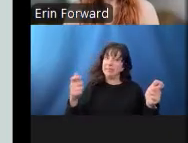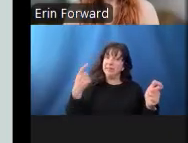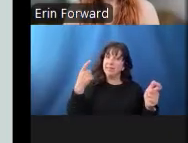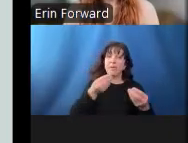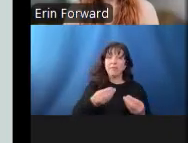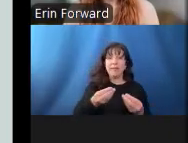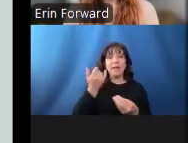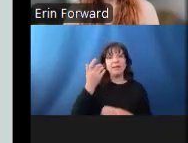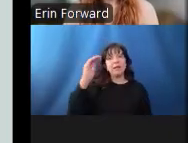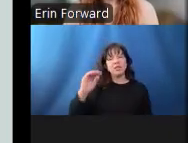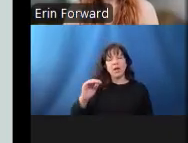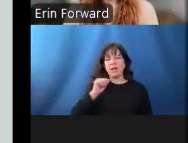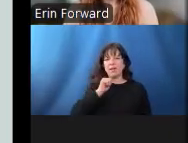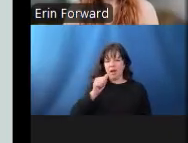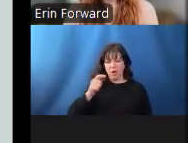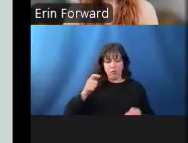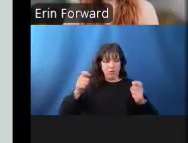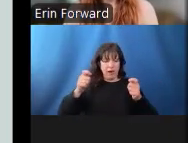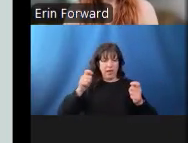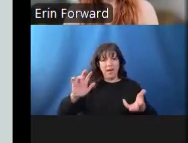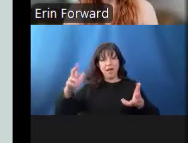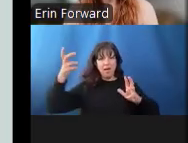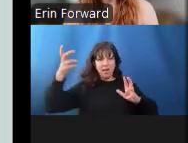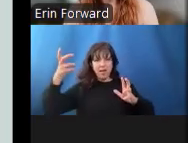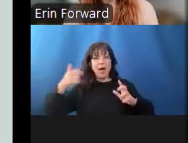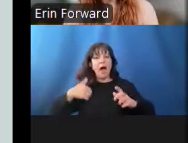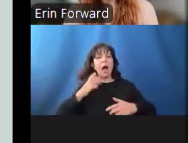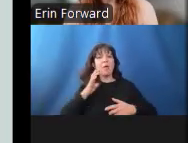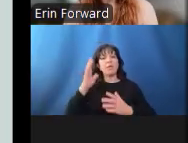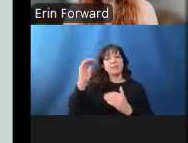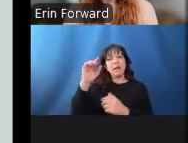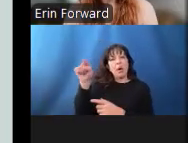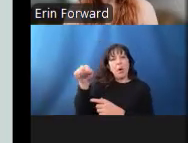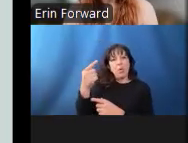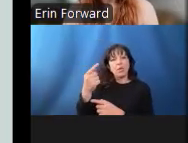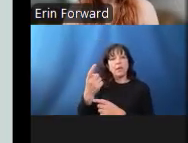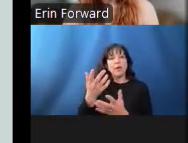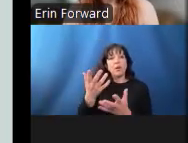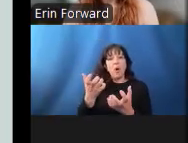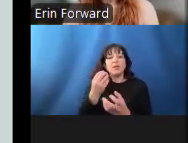really dysregulated, I'm probably going to expect that they're only going to want to eat their safe foods. So. Um,